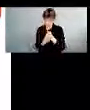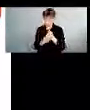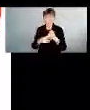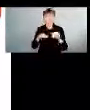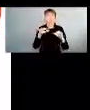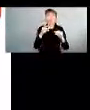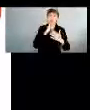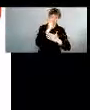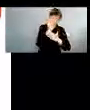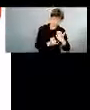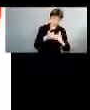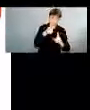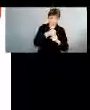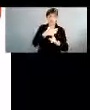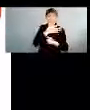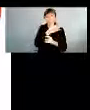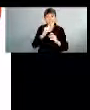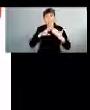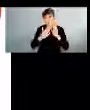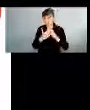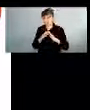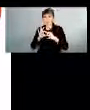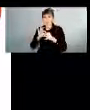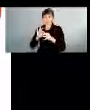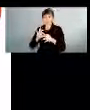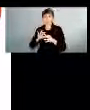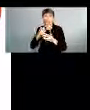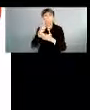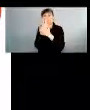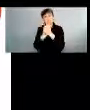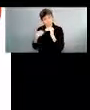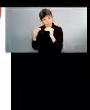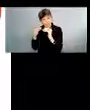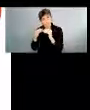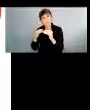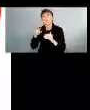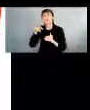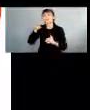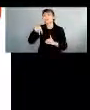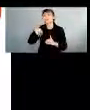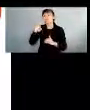equally, and they are weighted slightly higher than planning. The community connection criteria